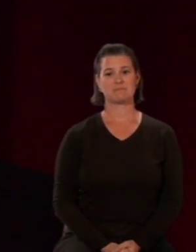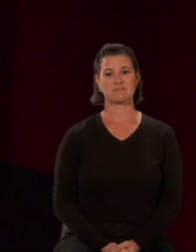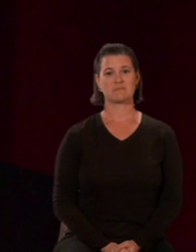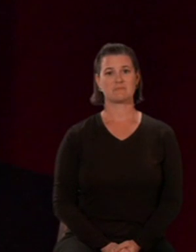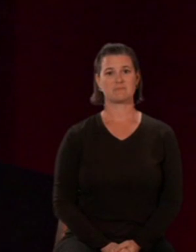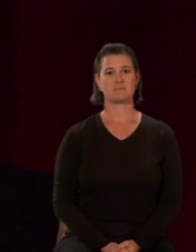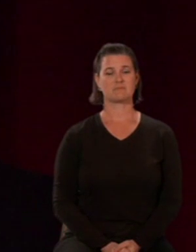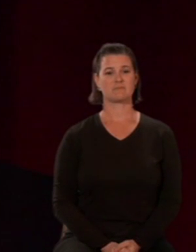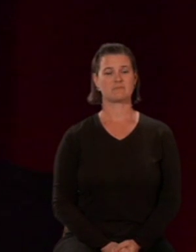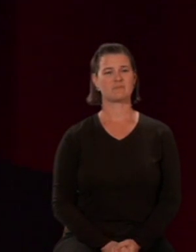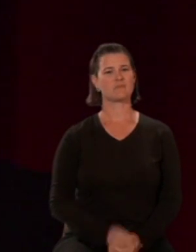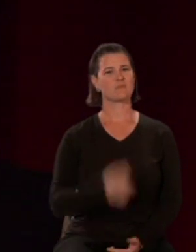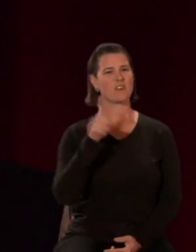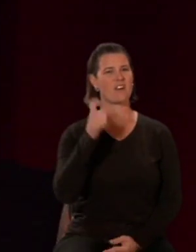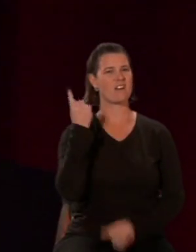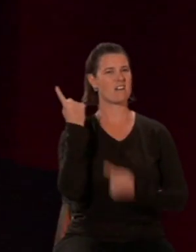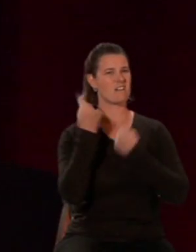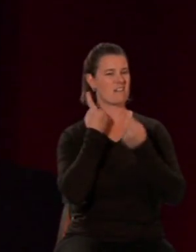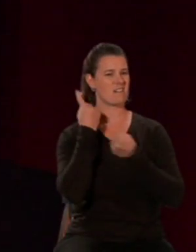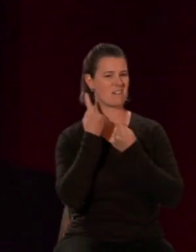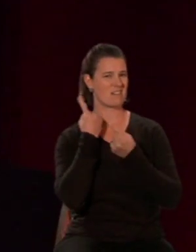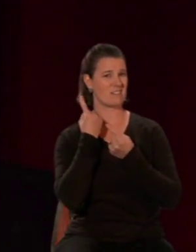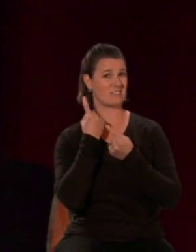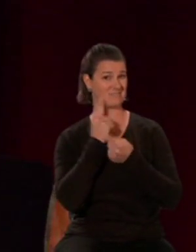Makes ya wonder, don't it?